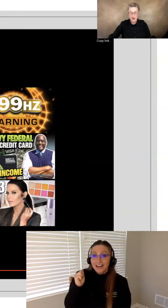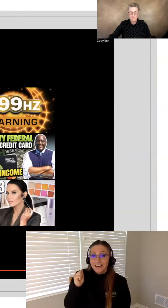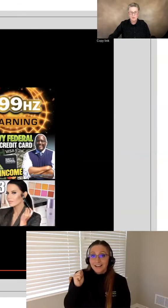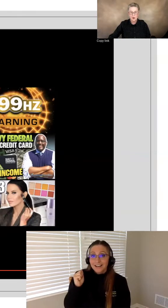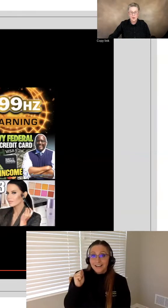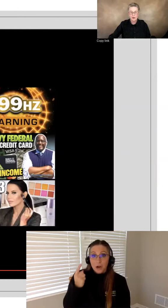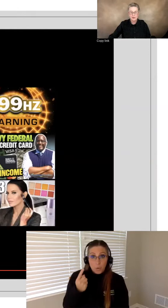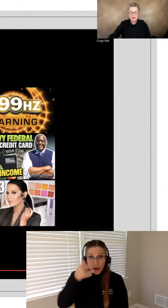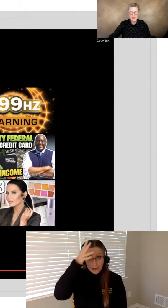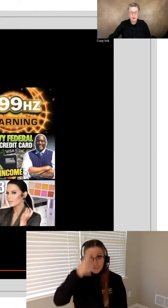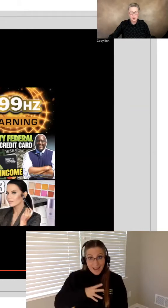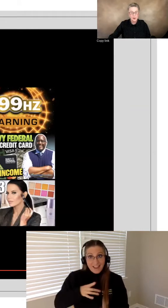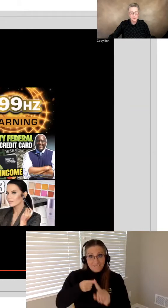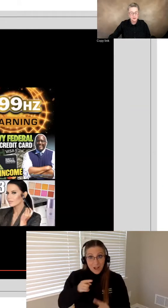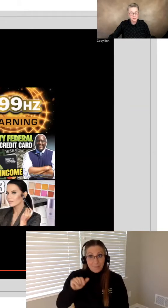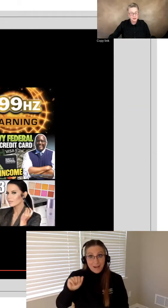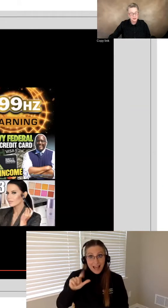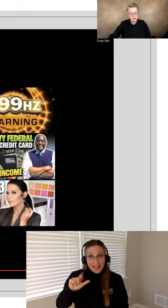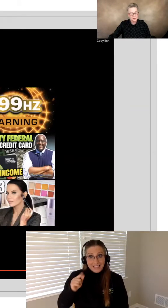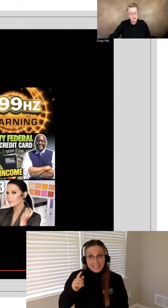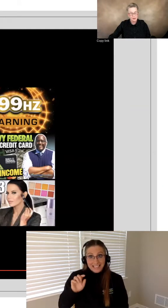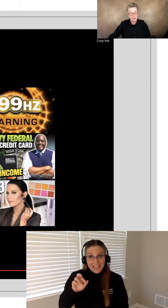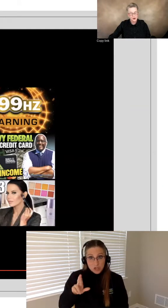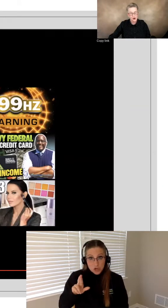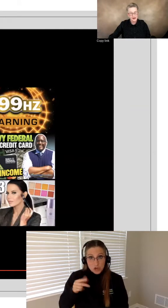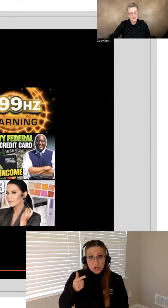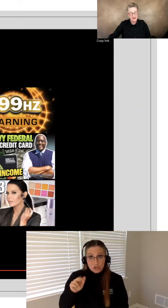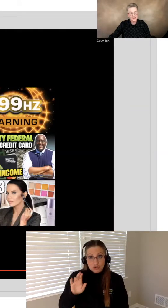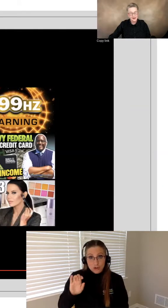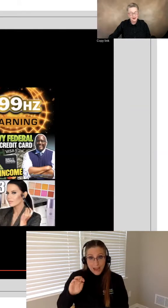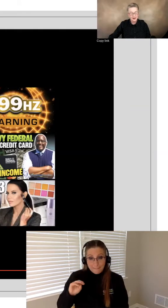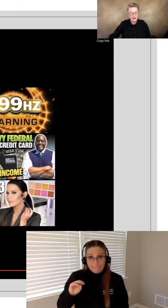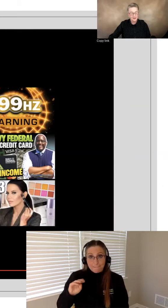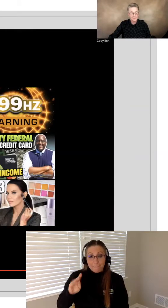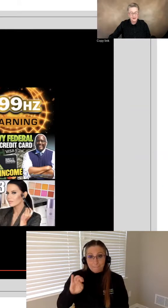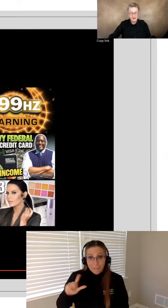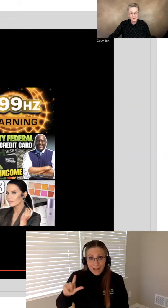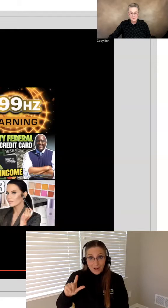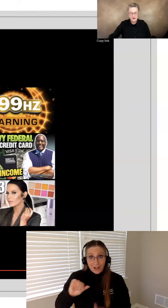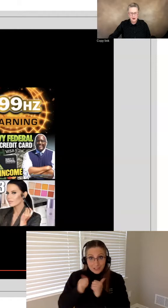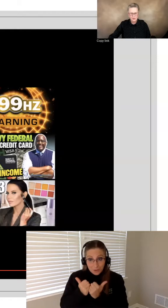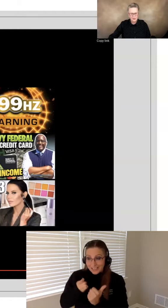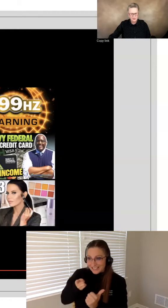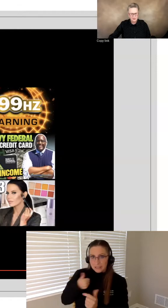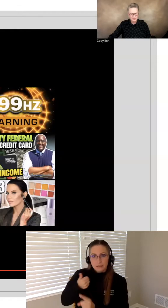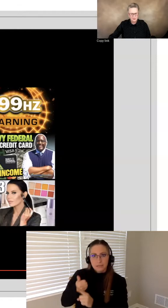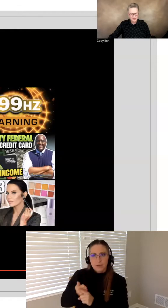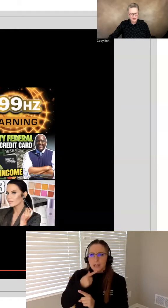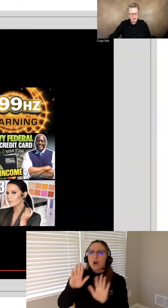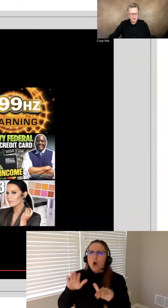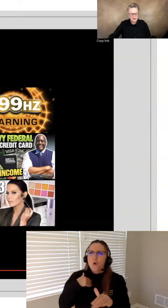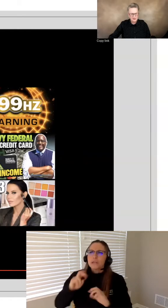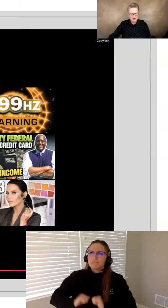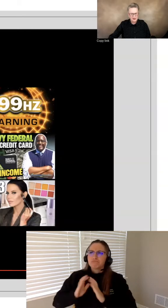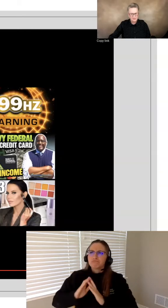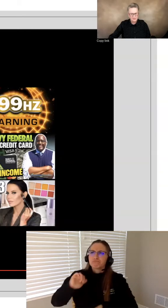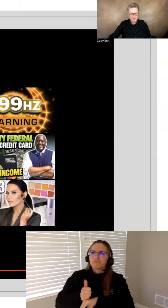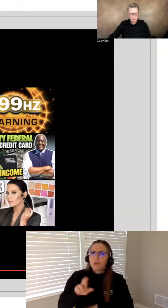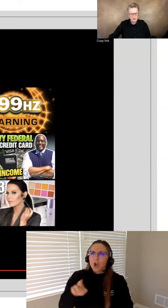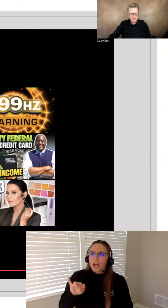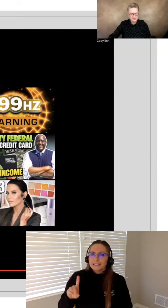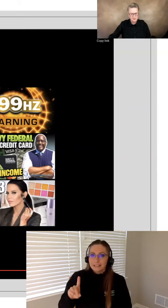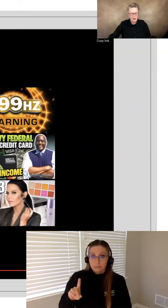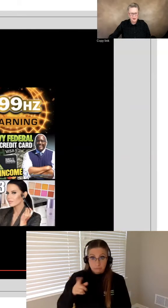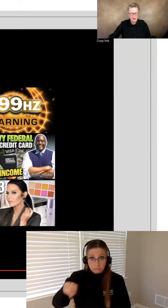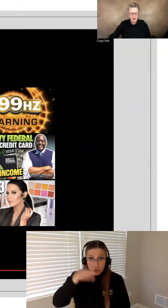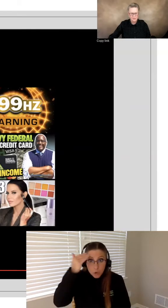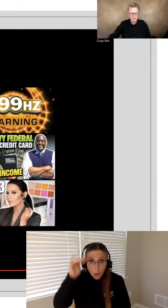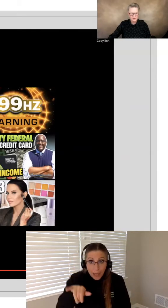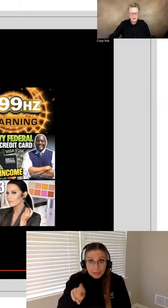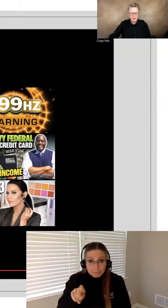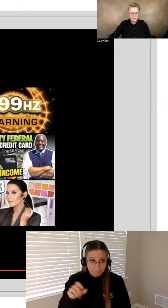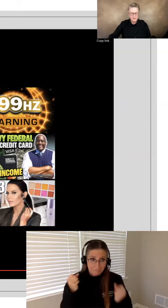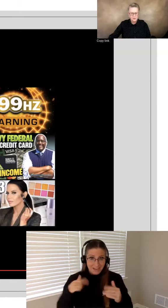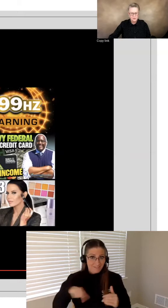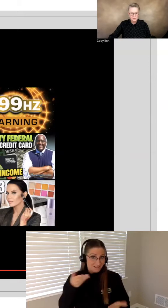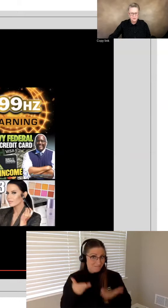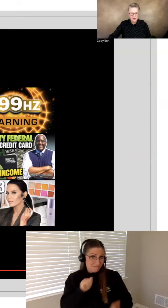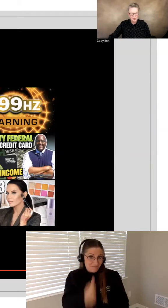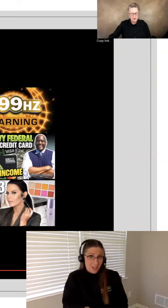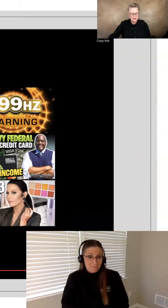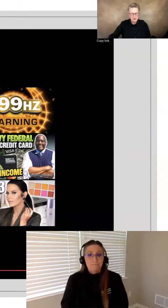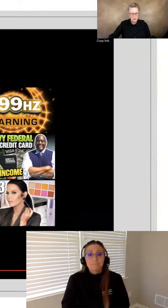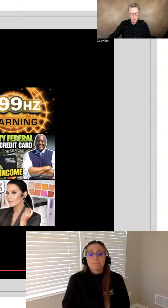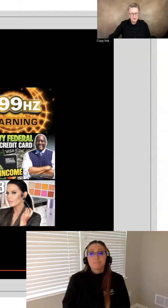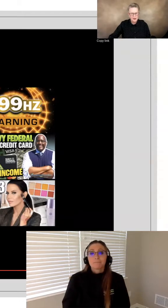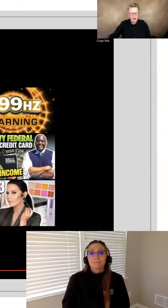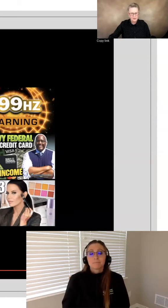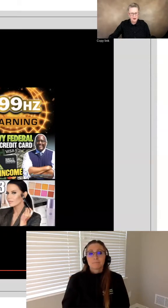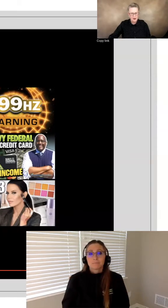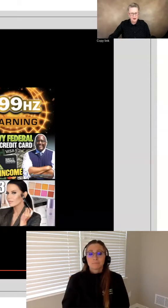to establish RID, . . . I don't think many of us have known this but uh that was a point that